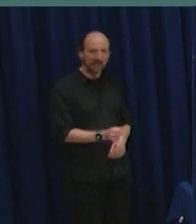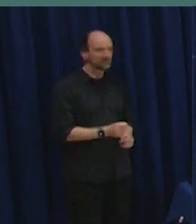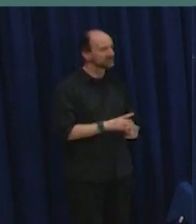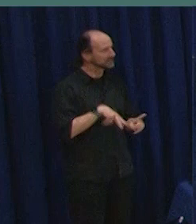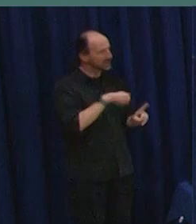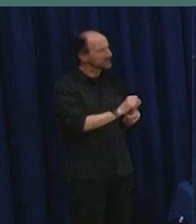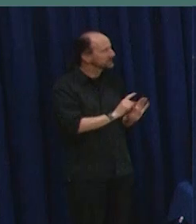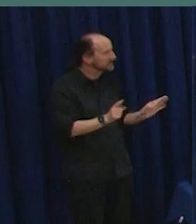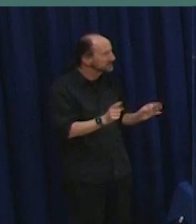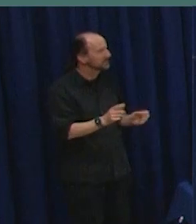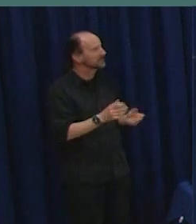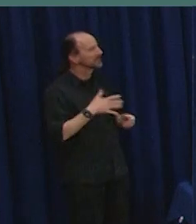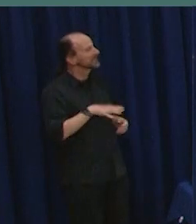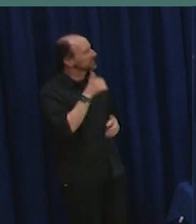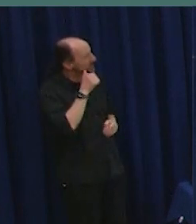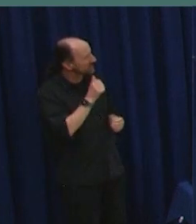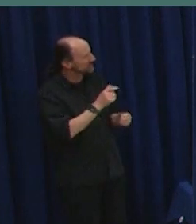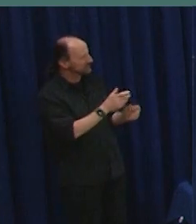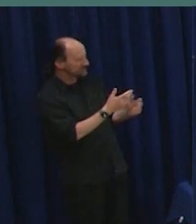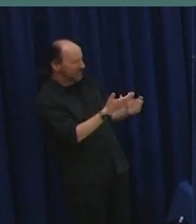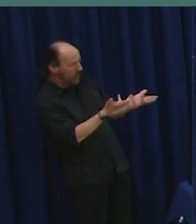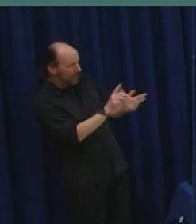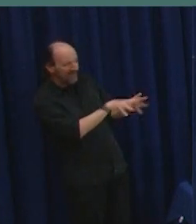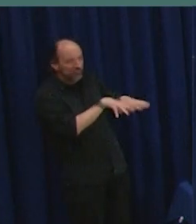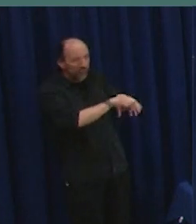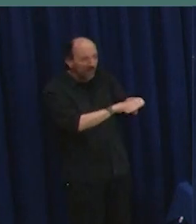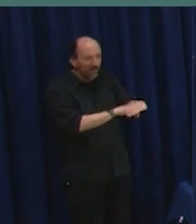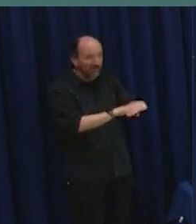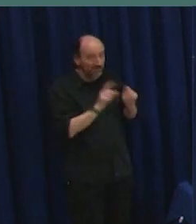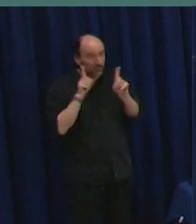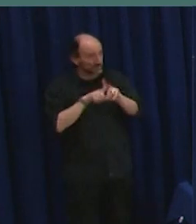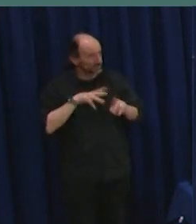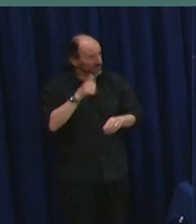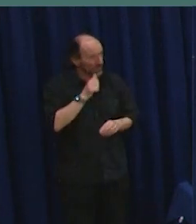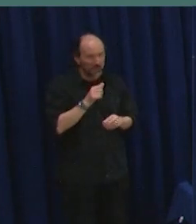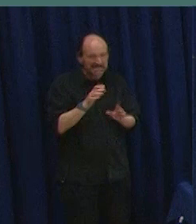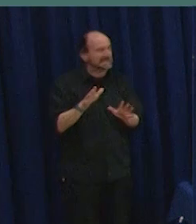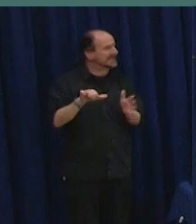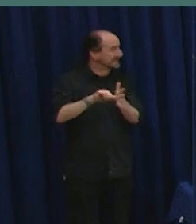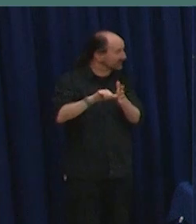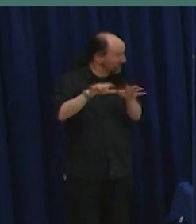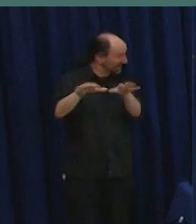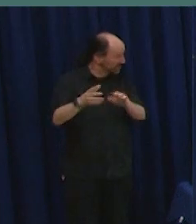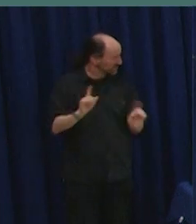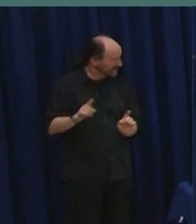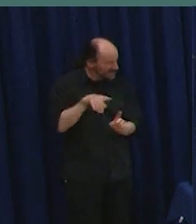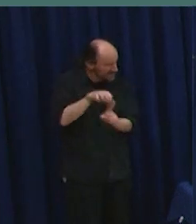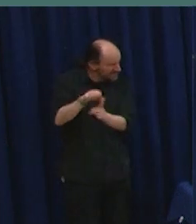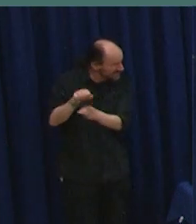important at a university. And in terms of what we do here there is a screening process the ADRC do,